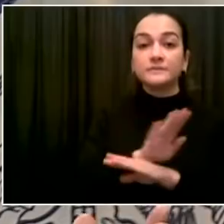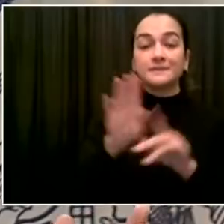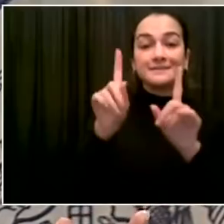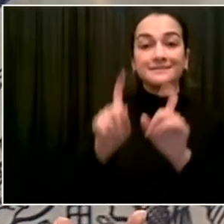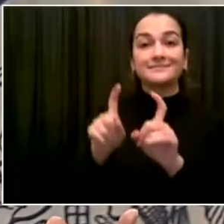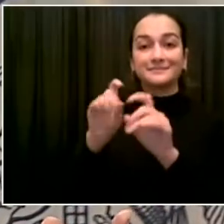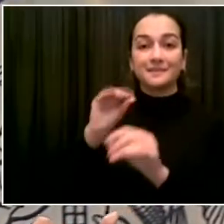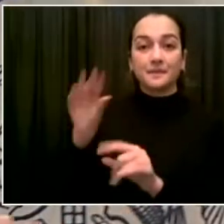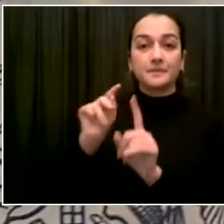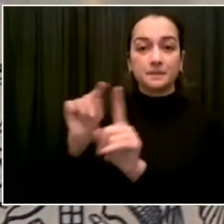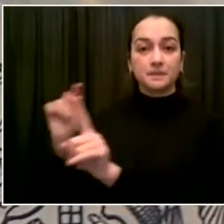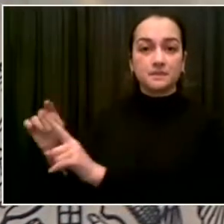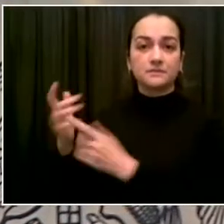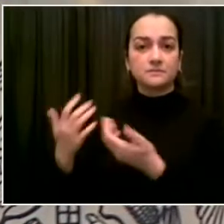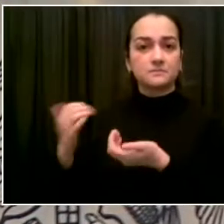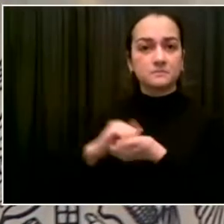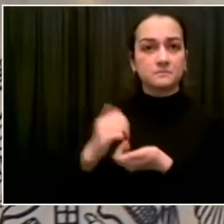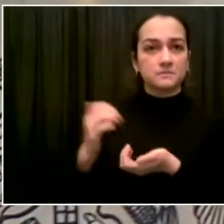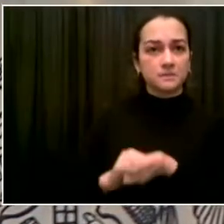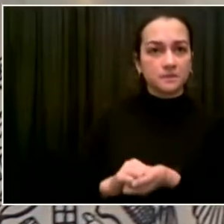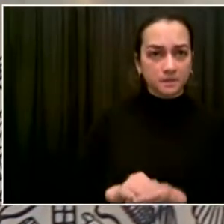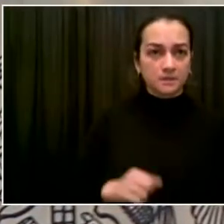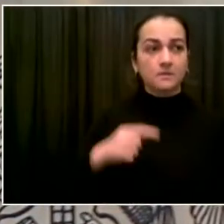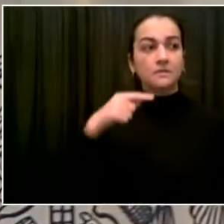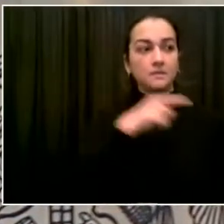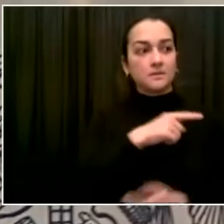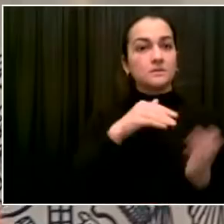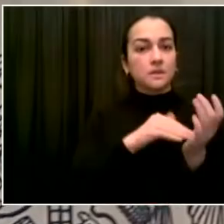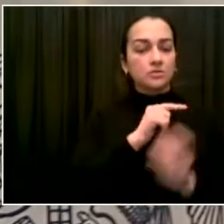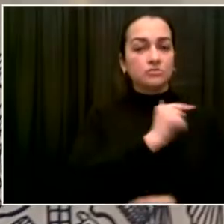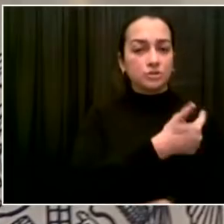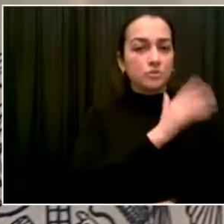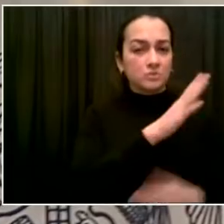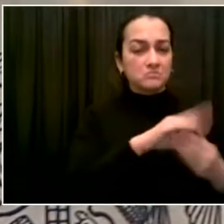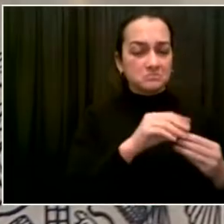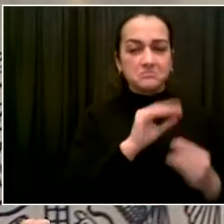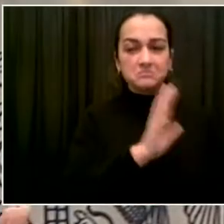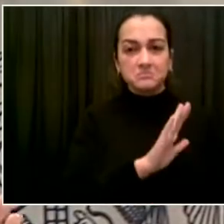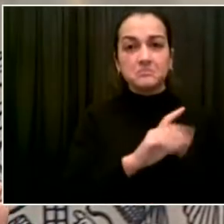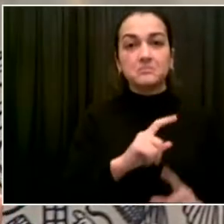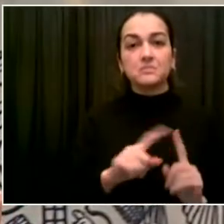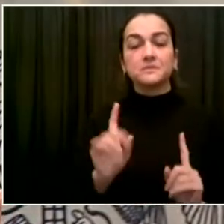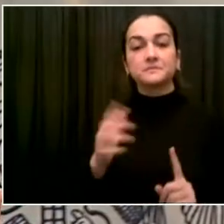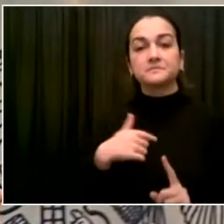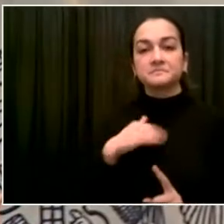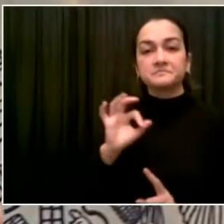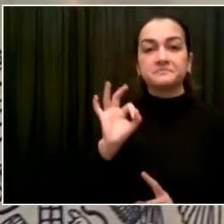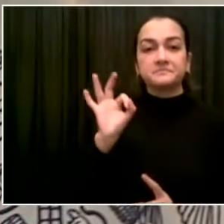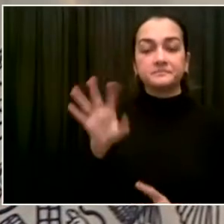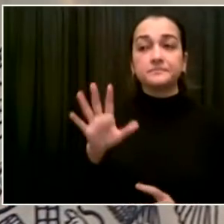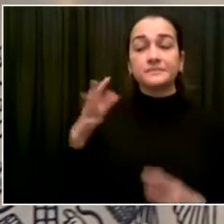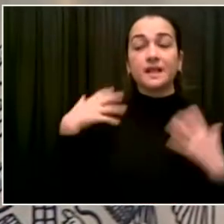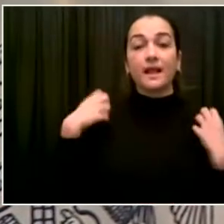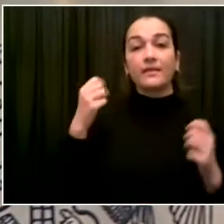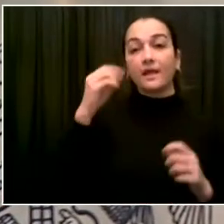START WTIH DR. KATZ AND THEN DR. LONG. I THINK THIS BEGS AGAITN HE